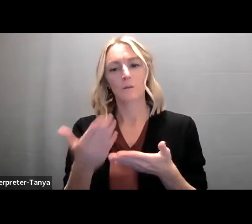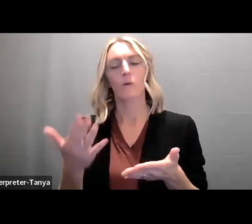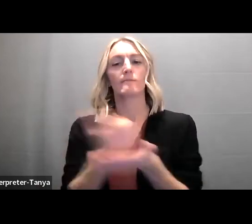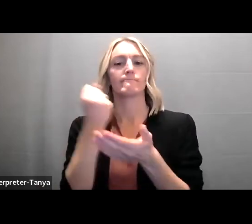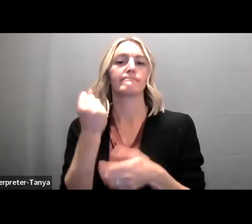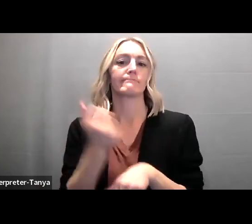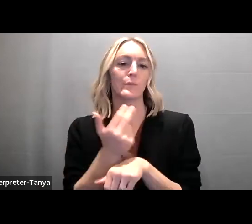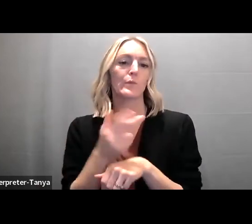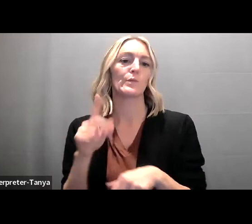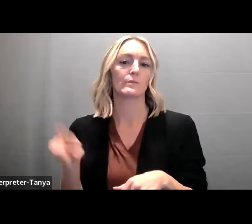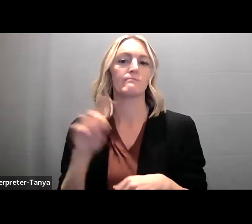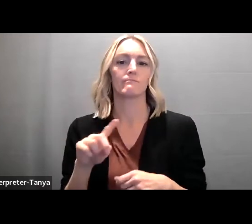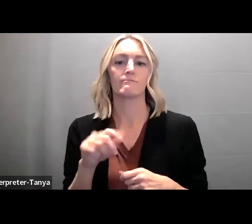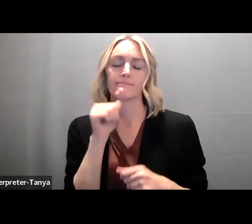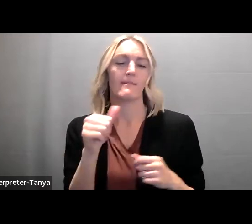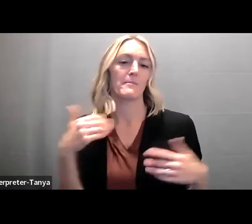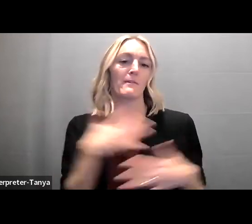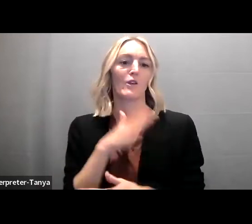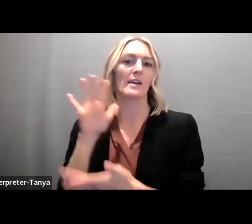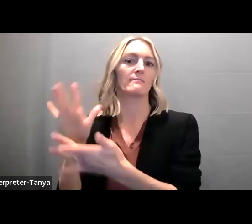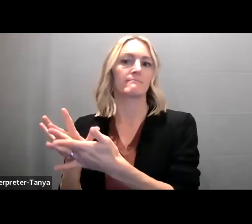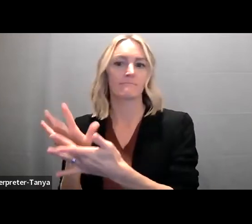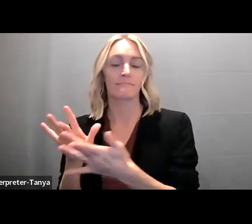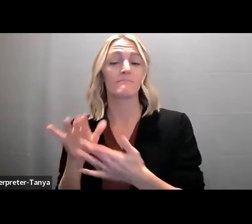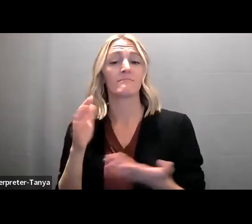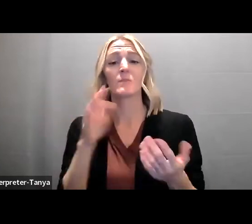Leverage them, don't be afraid to reach out even to your state agency folks.